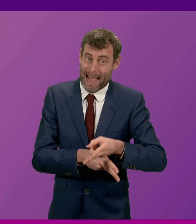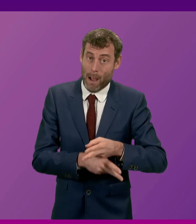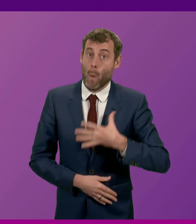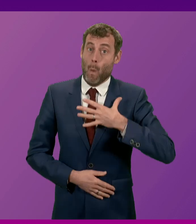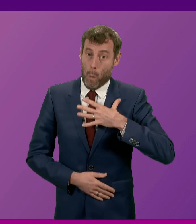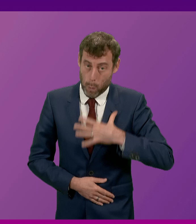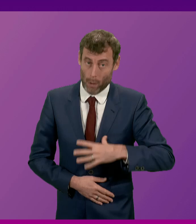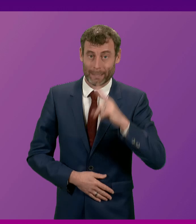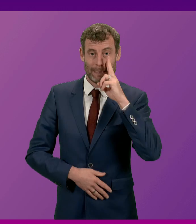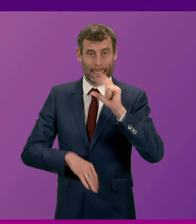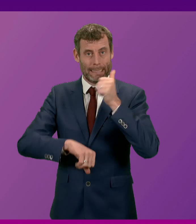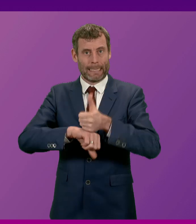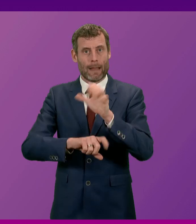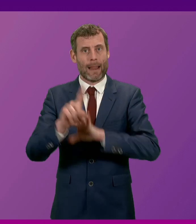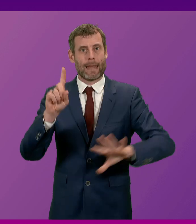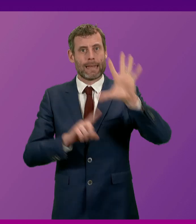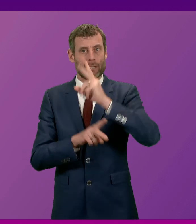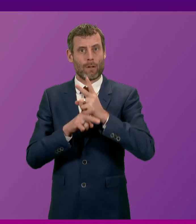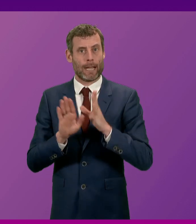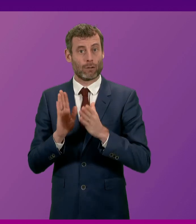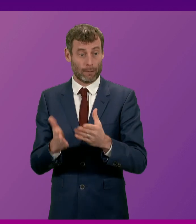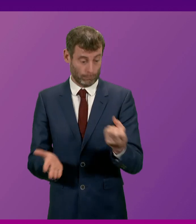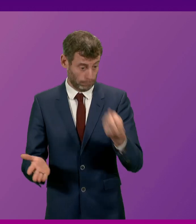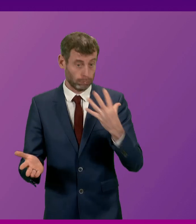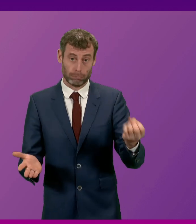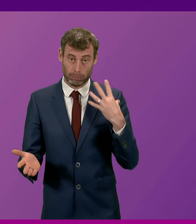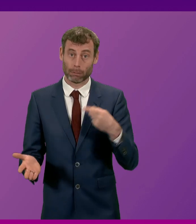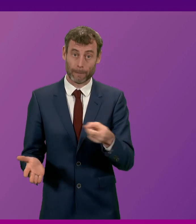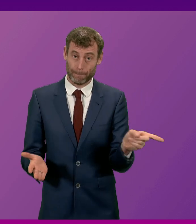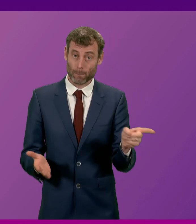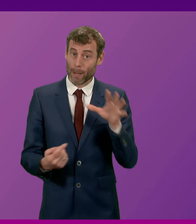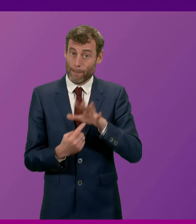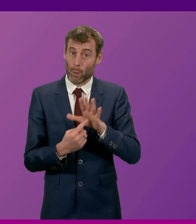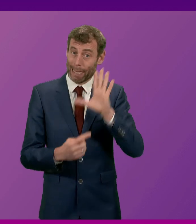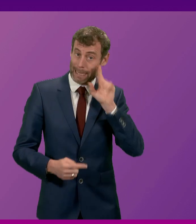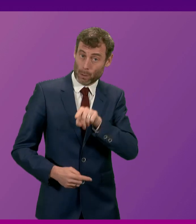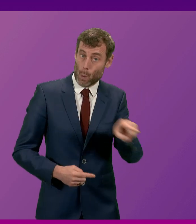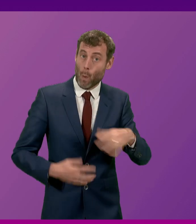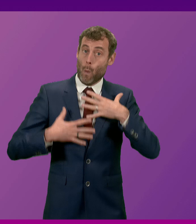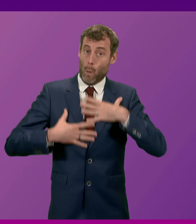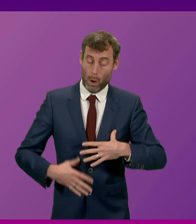is really important that we reflect that. When the Cabinet was in Ayr just last week,